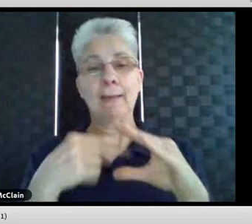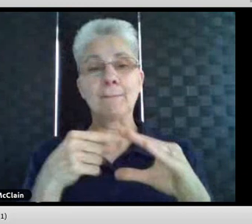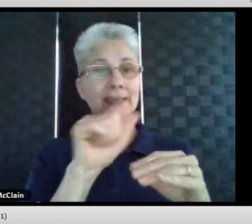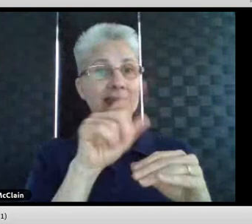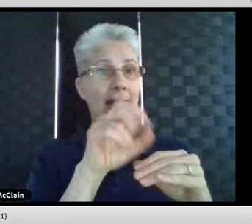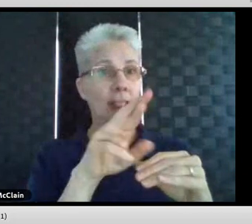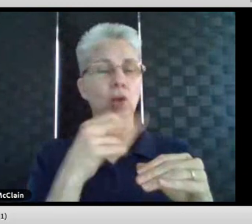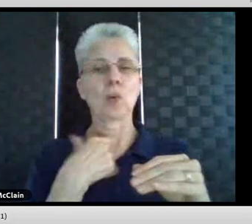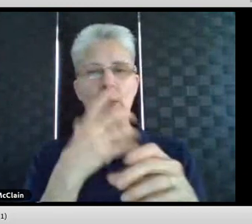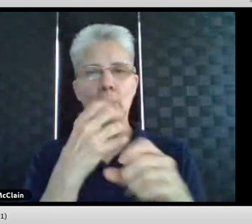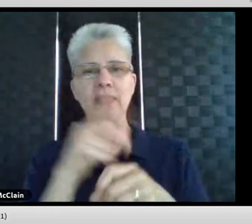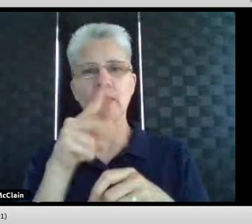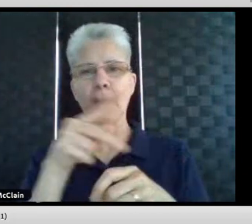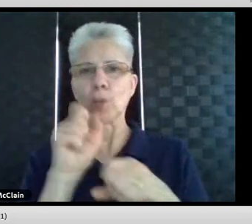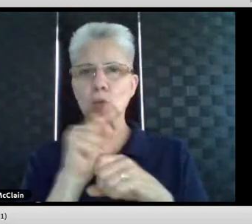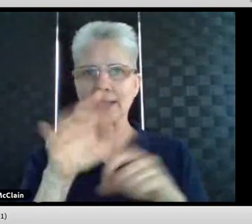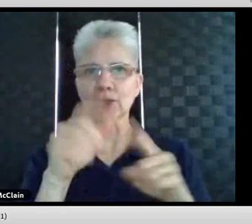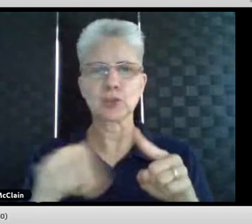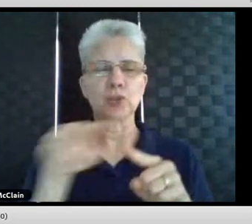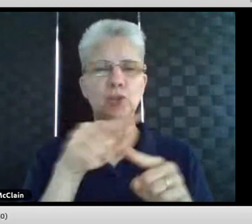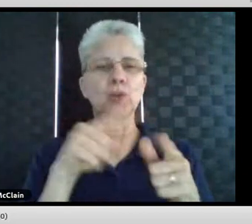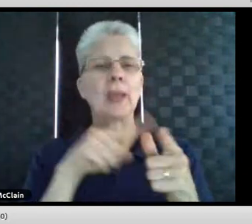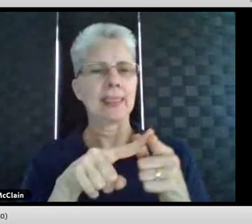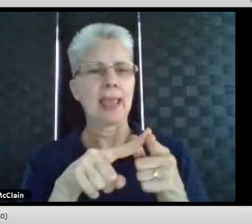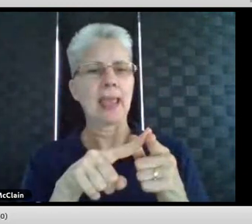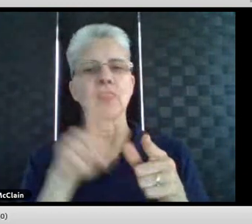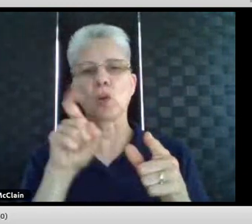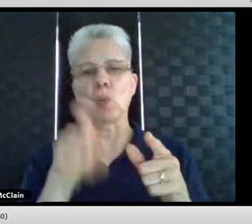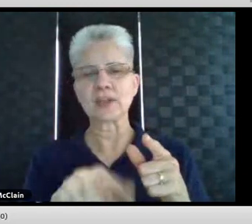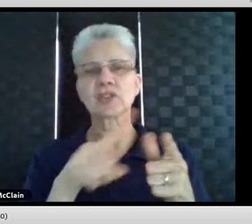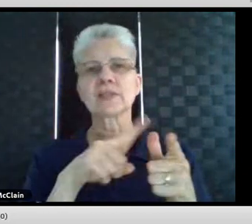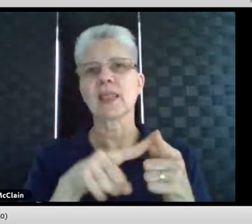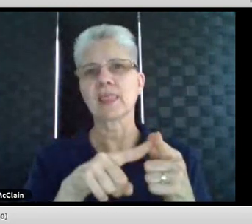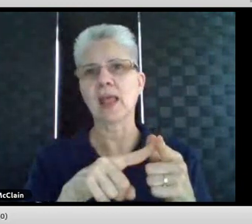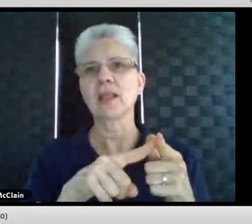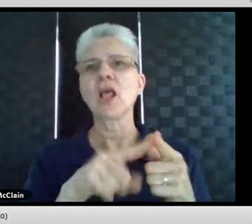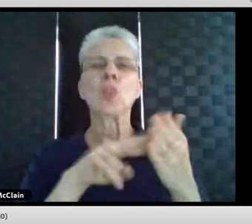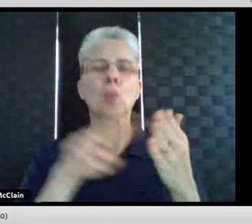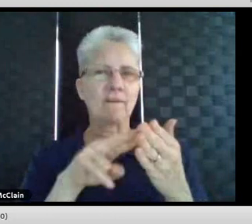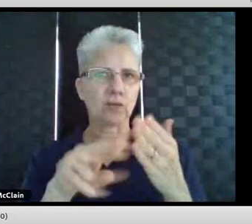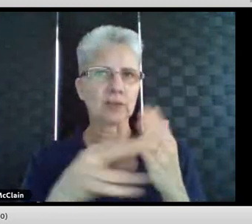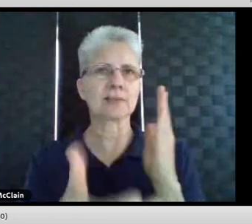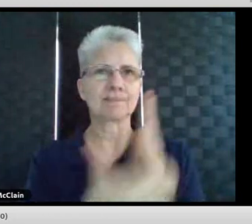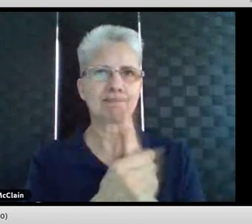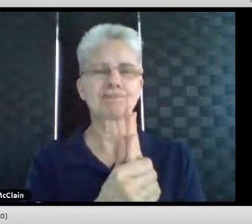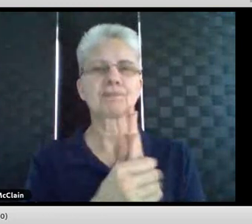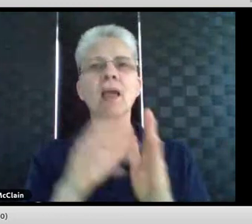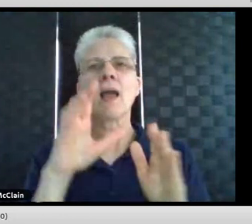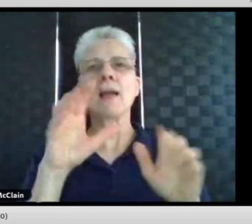and we will get the PowerPoint to you and the questions and the reference- competency quiz